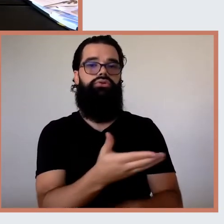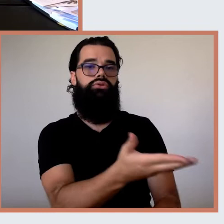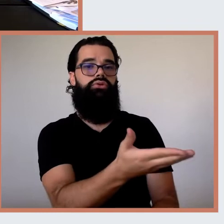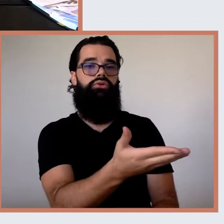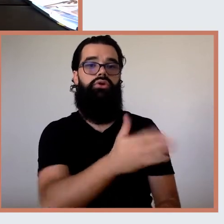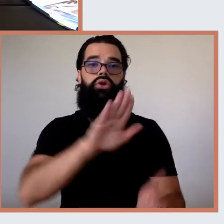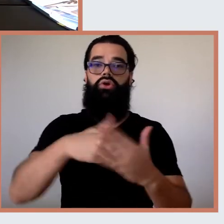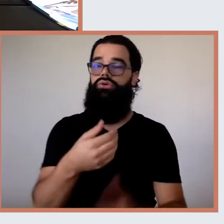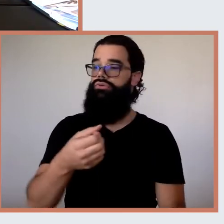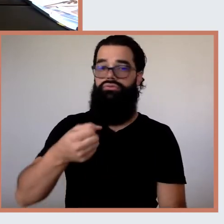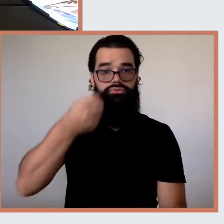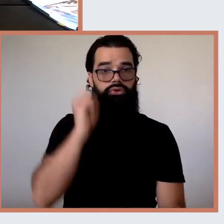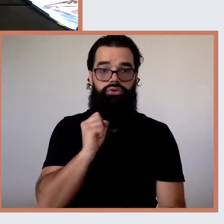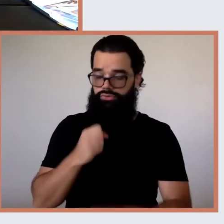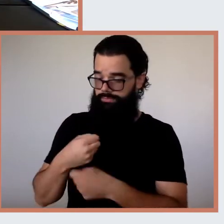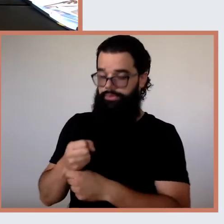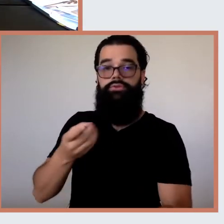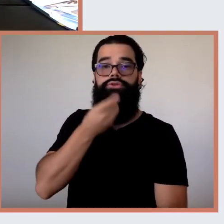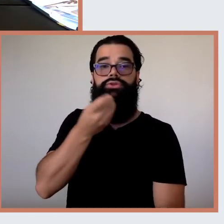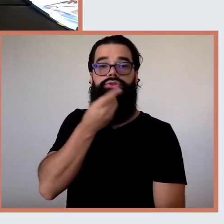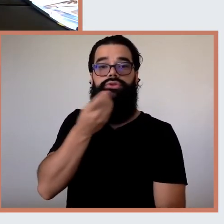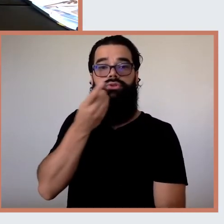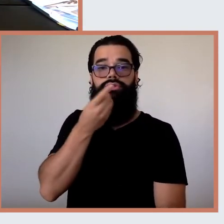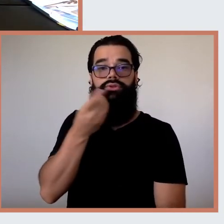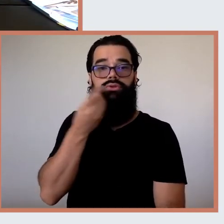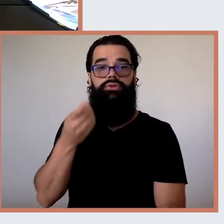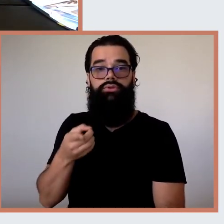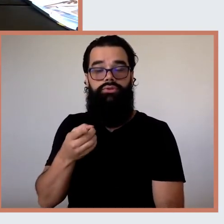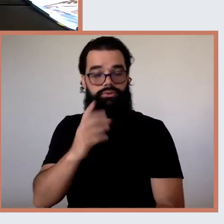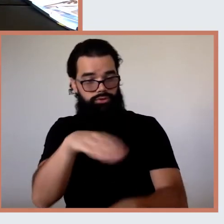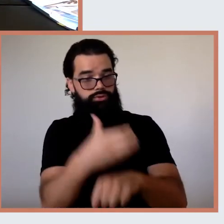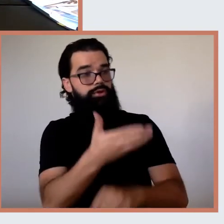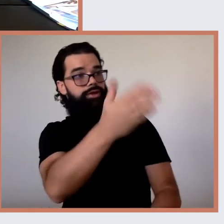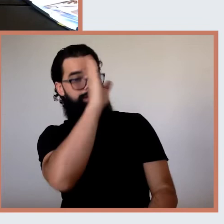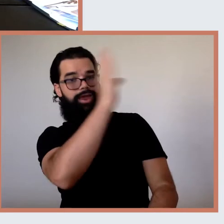All we woul want to say is, "Sarah is, Sarah's making dinner, door knocks, she goes to open it,